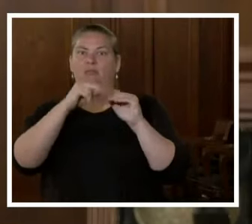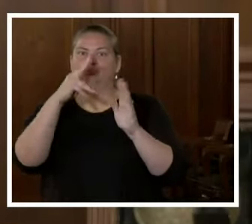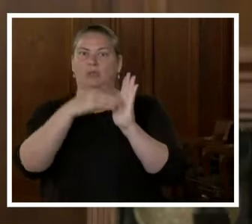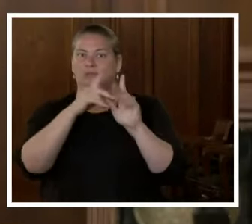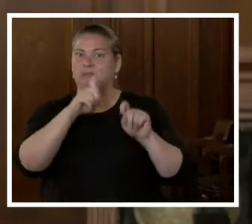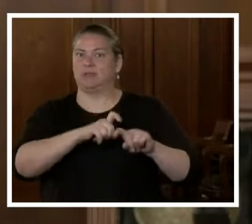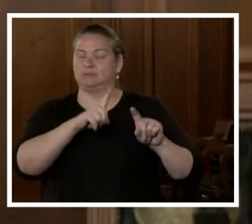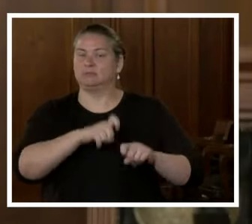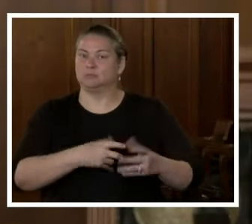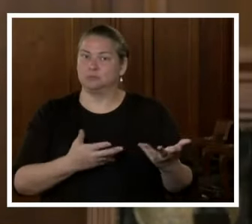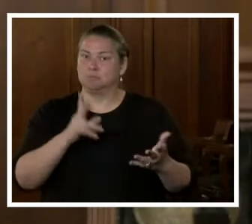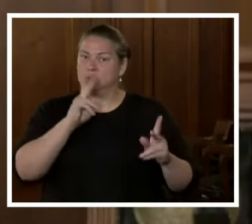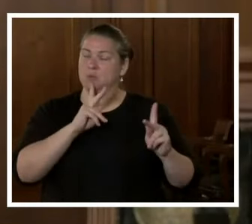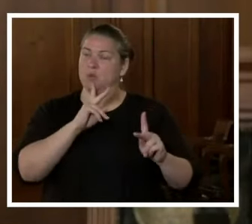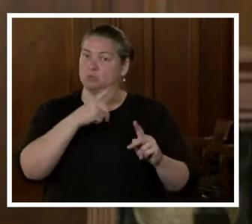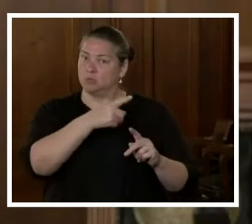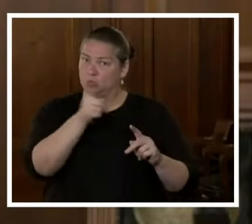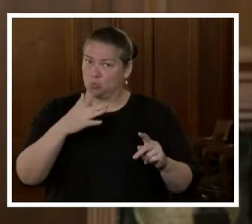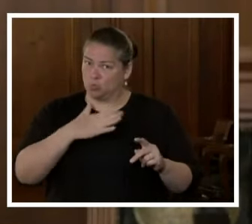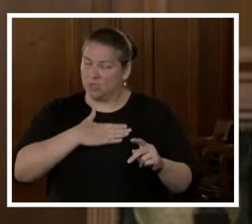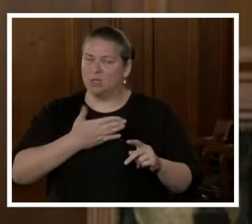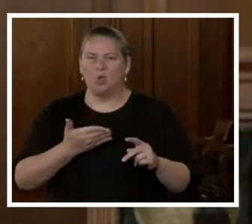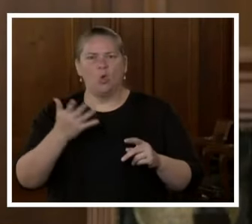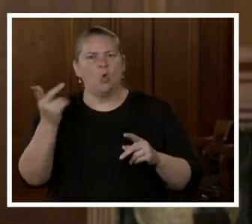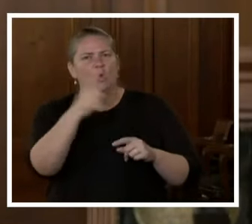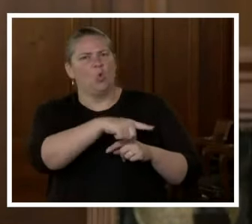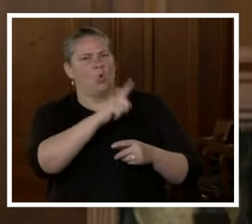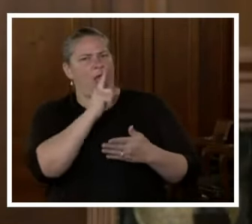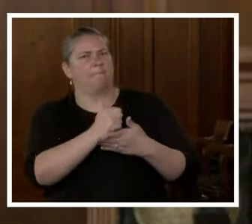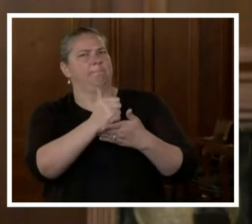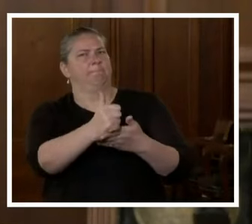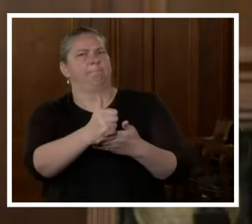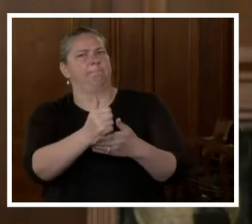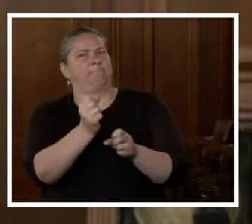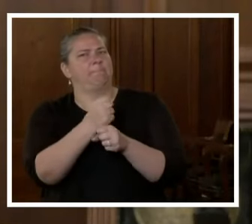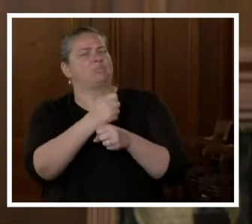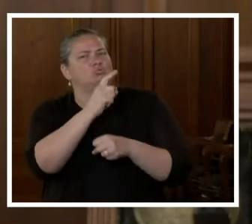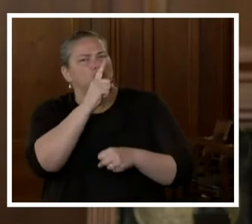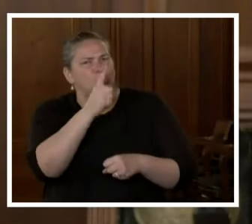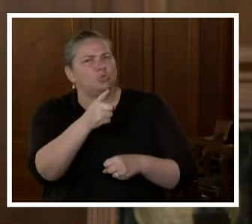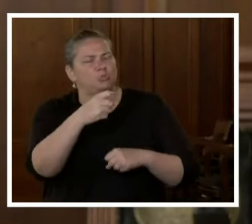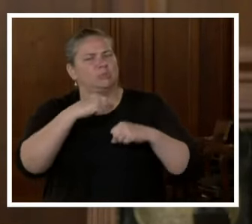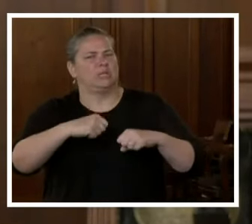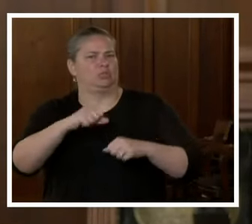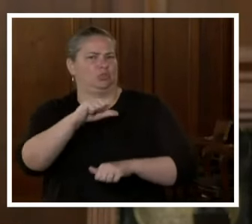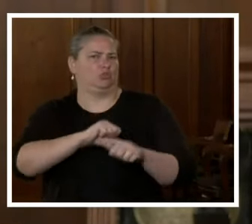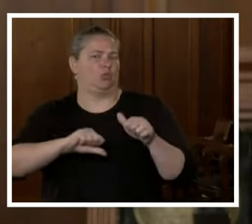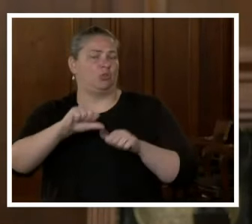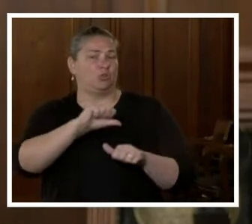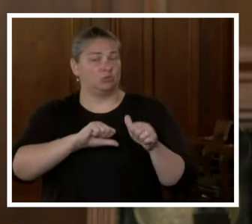YOU KNOW, I THINK ANY TIME THAT WE LOOK AT AND THINK OF HOW WE